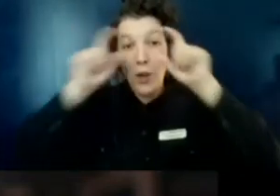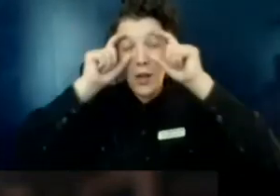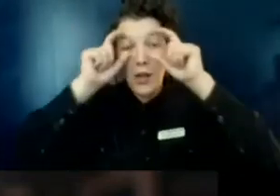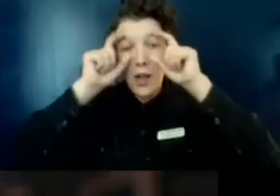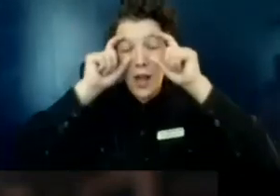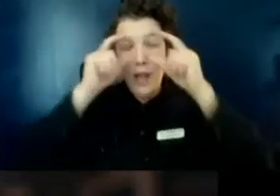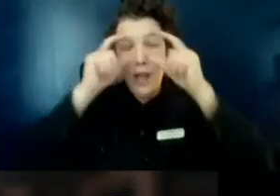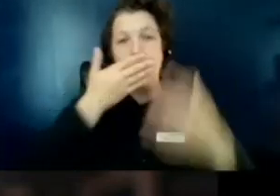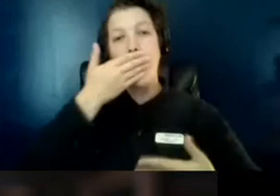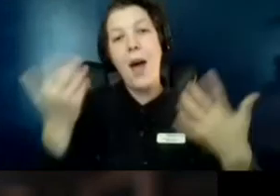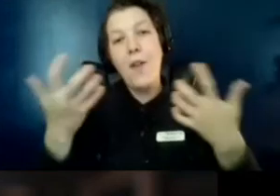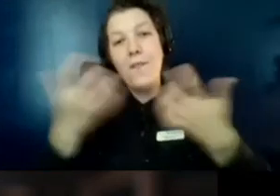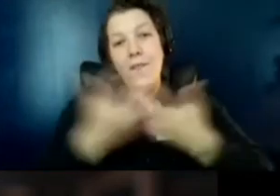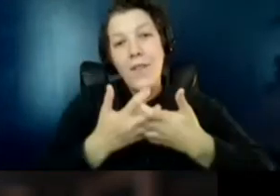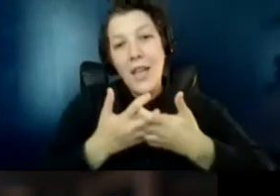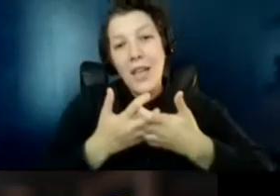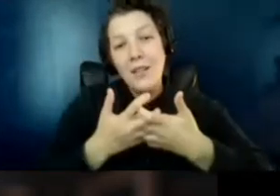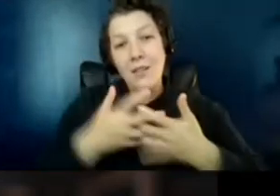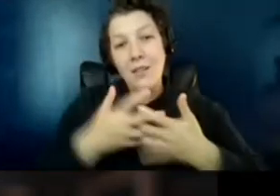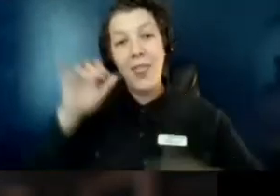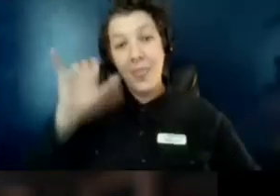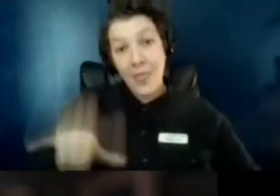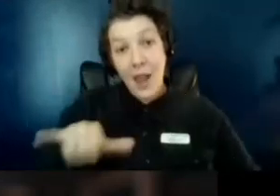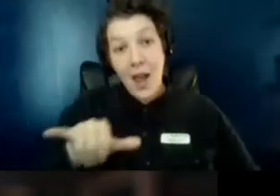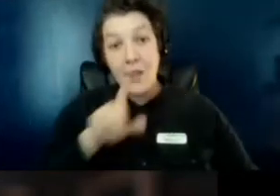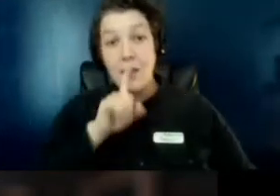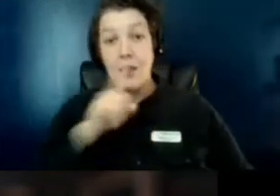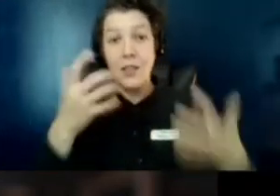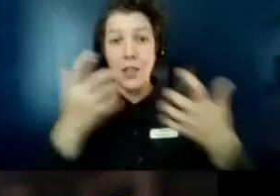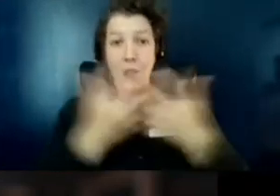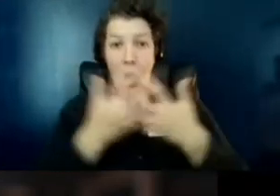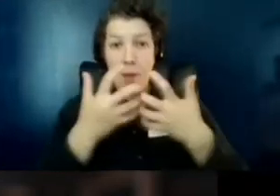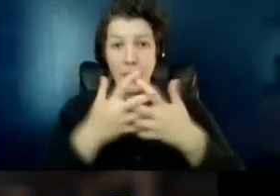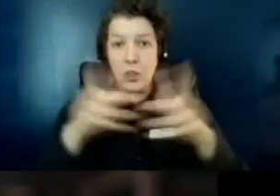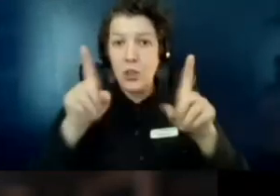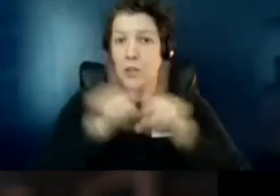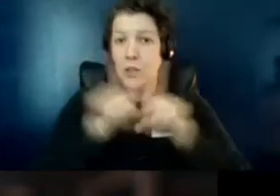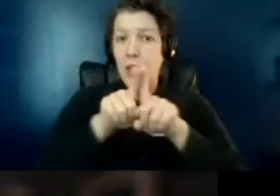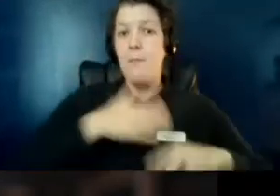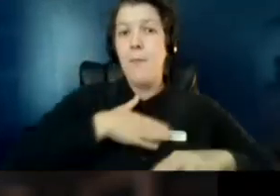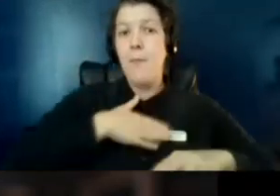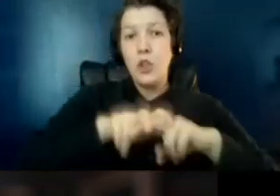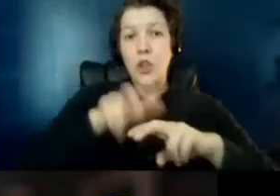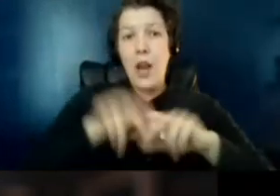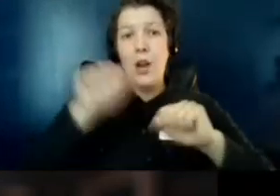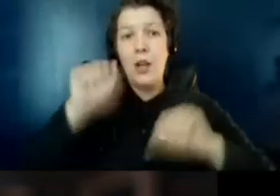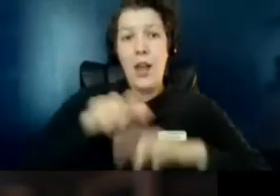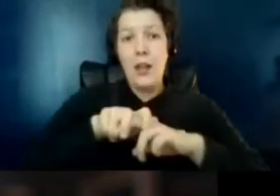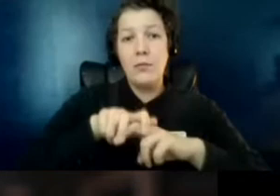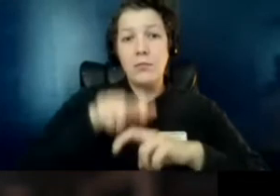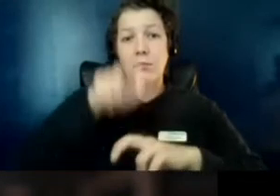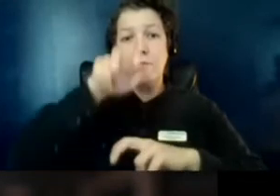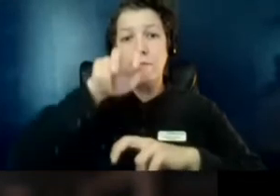I'm sitting in a chair that's adjustable to height. I've got light switches with dimmers